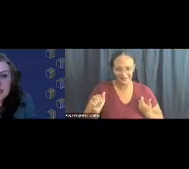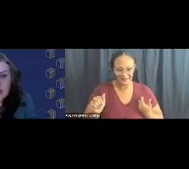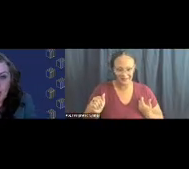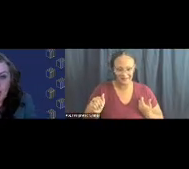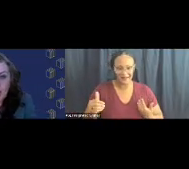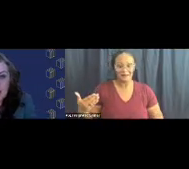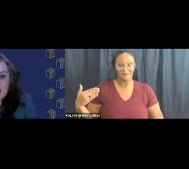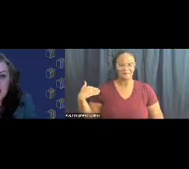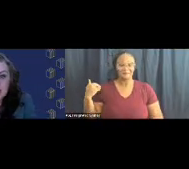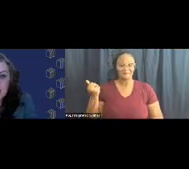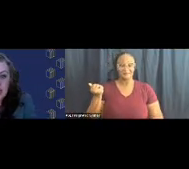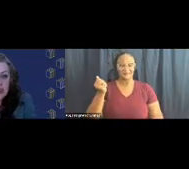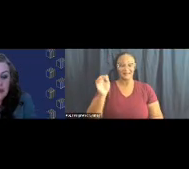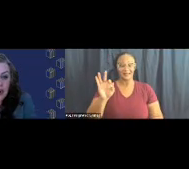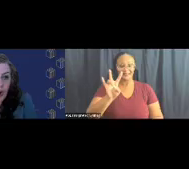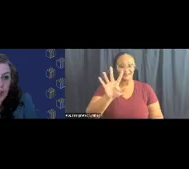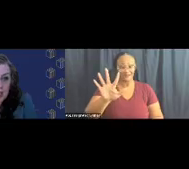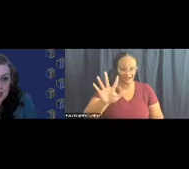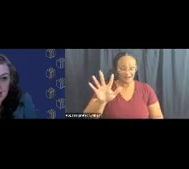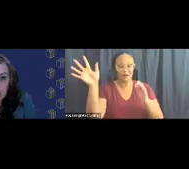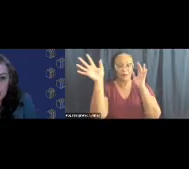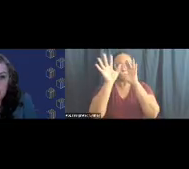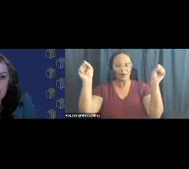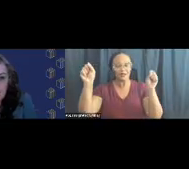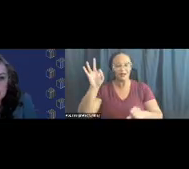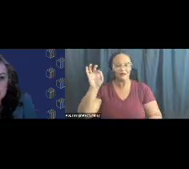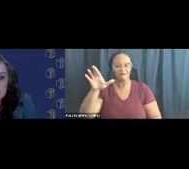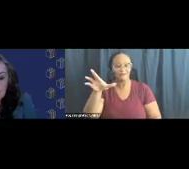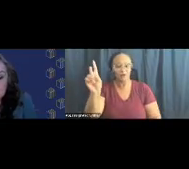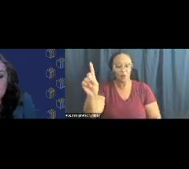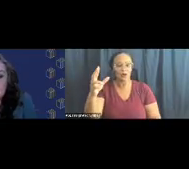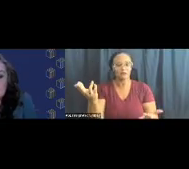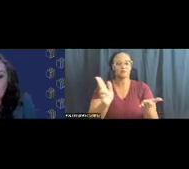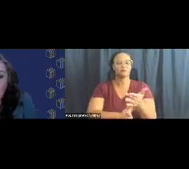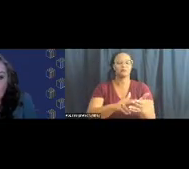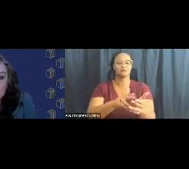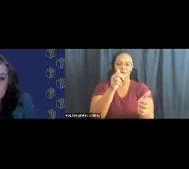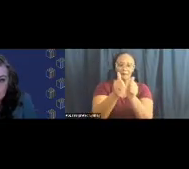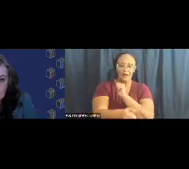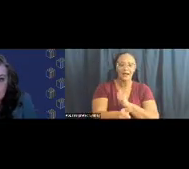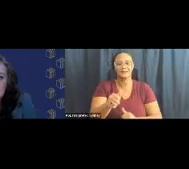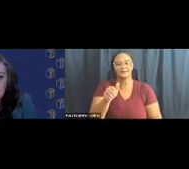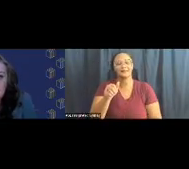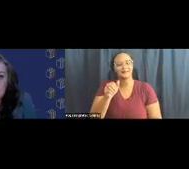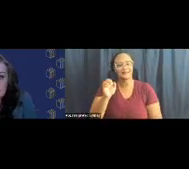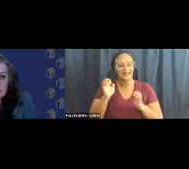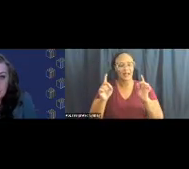signed into law the Education for All Handicapped Children Act, which guaranteed all children with